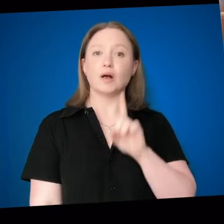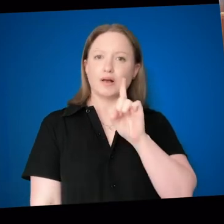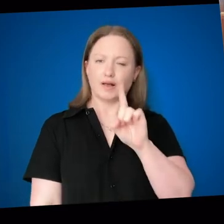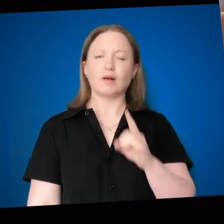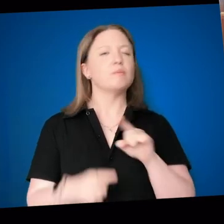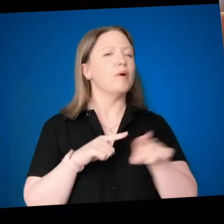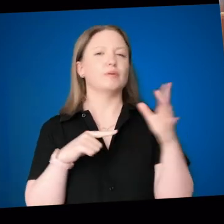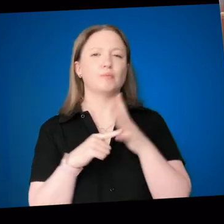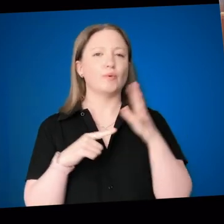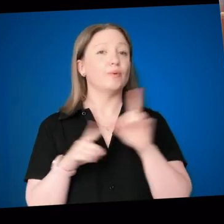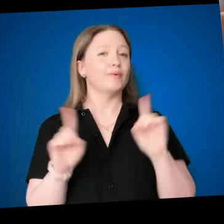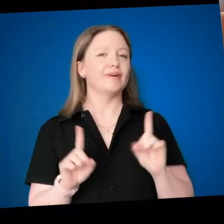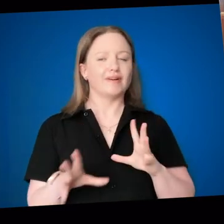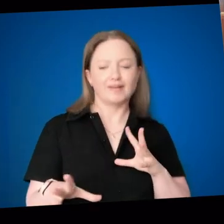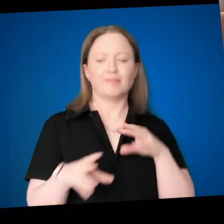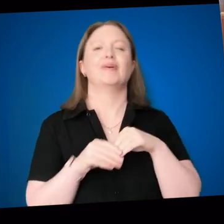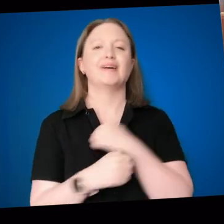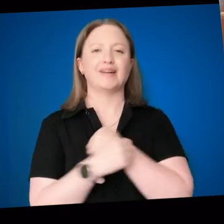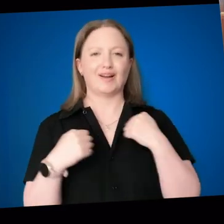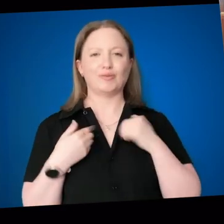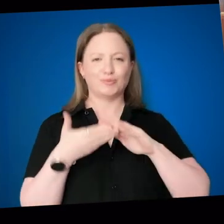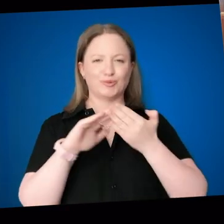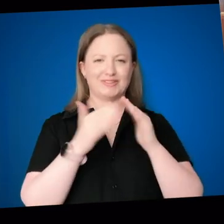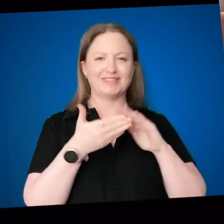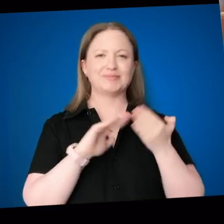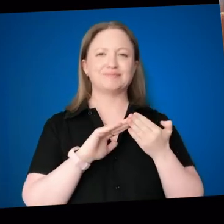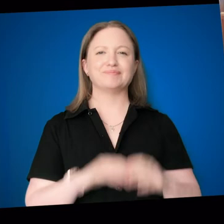and most importantly, our community.